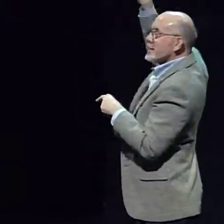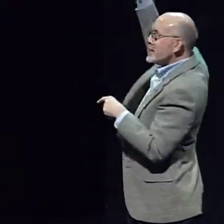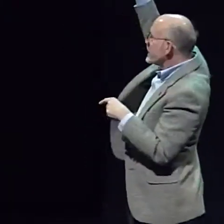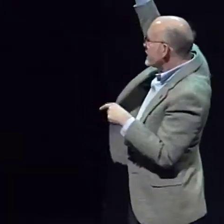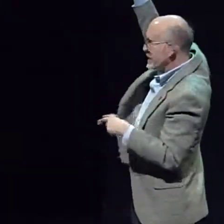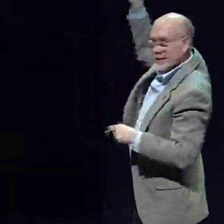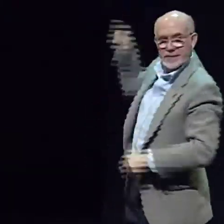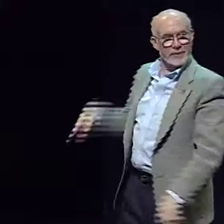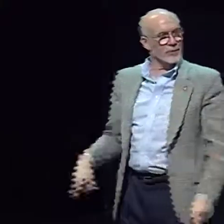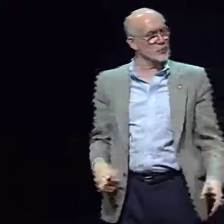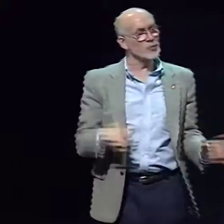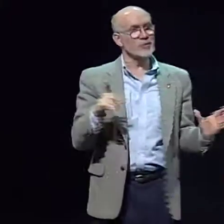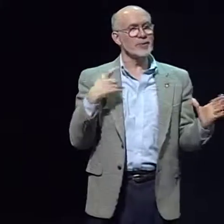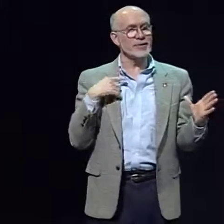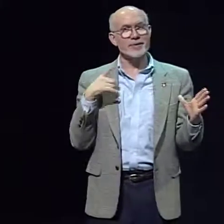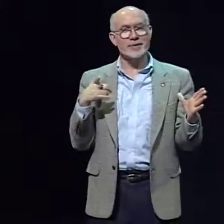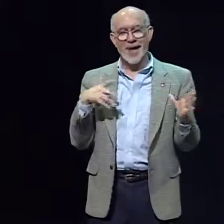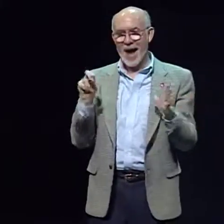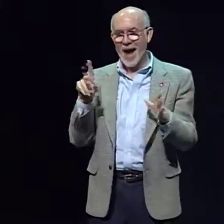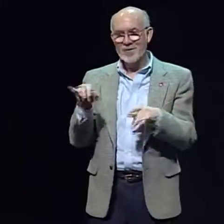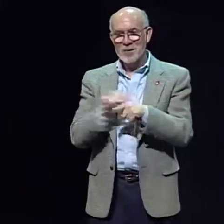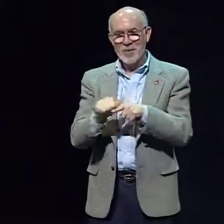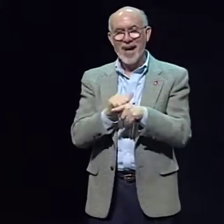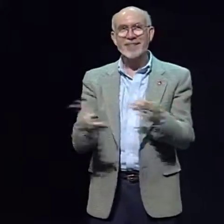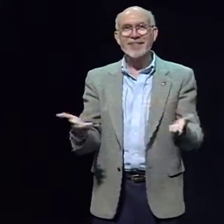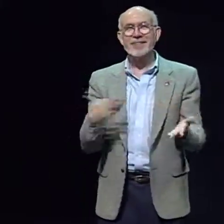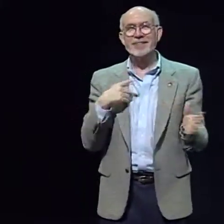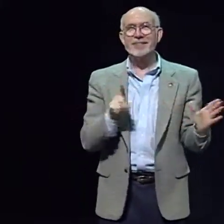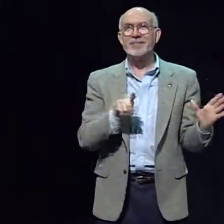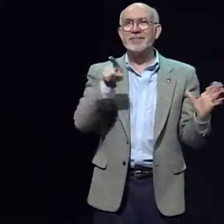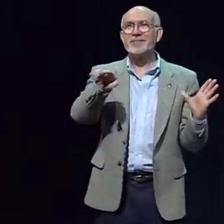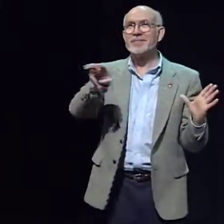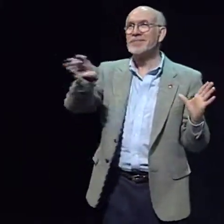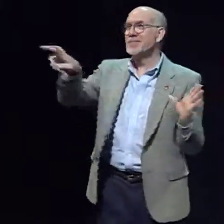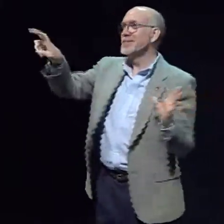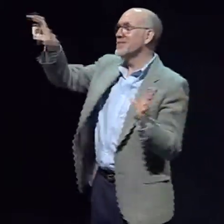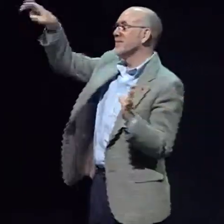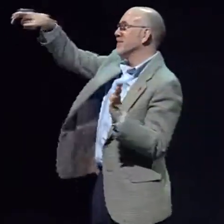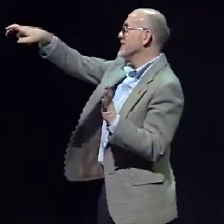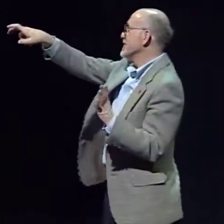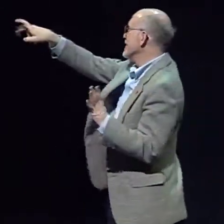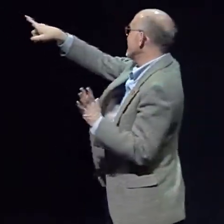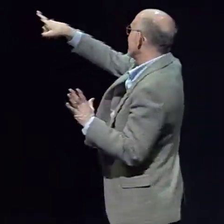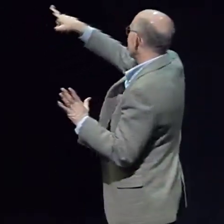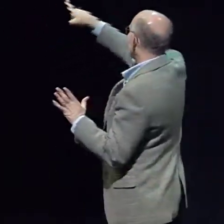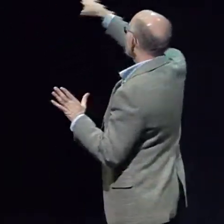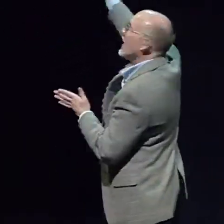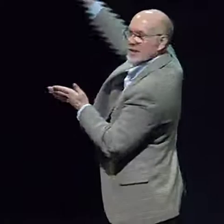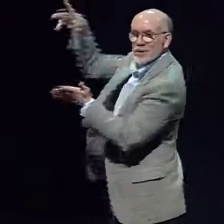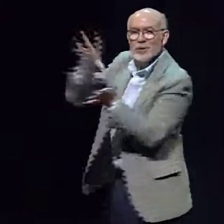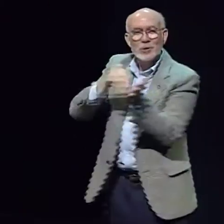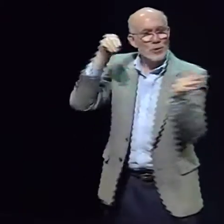AND I HAD A CHANCE TO-- SEE, WHERE AM I AT NOW? I'M OUT OF PRACTICE. AND, SEE, WHICH DIRECTION AM I LOOKING AT?